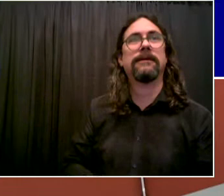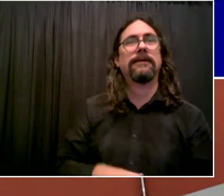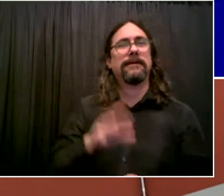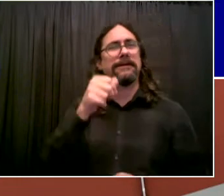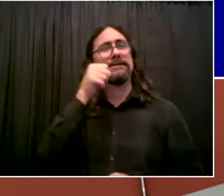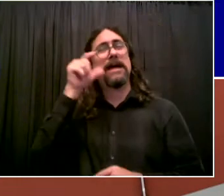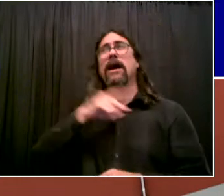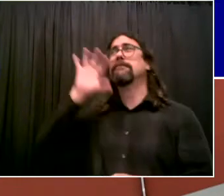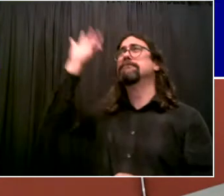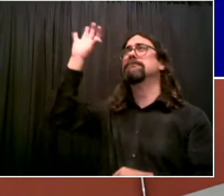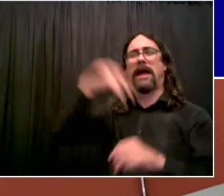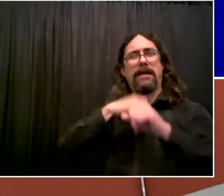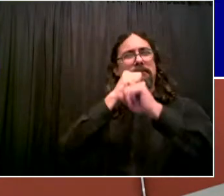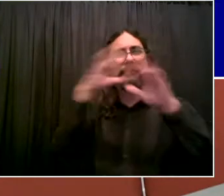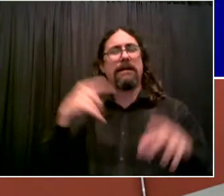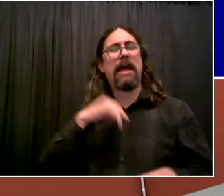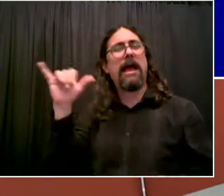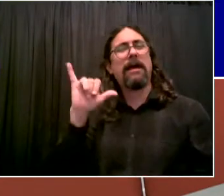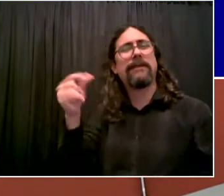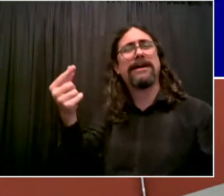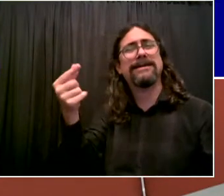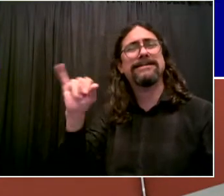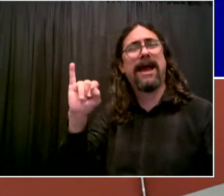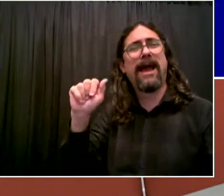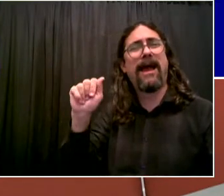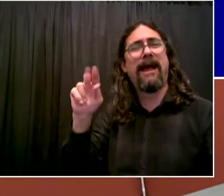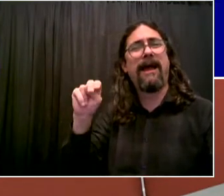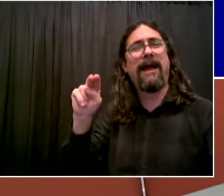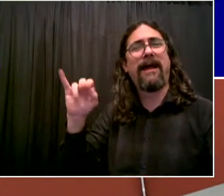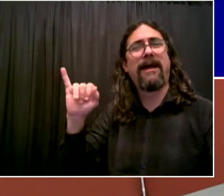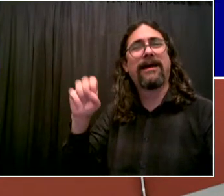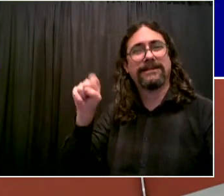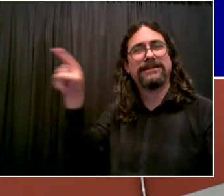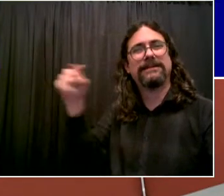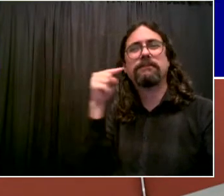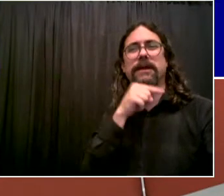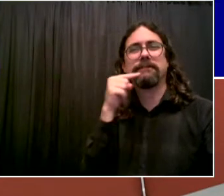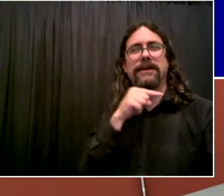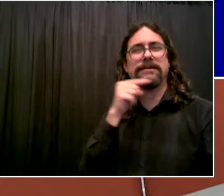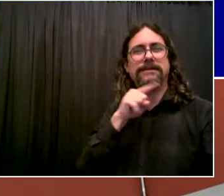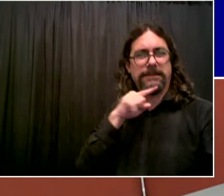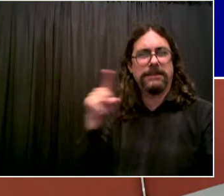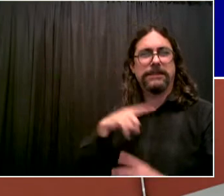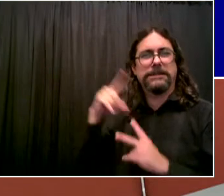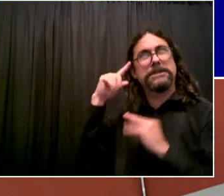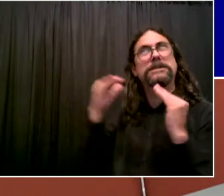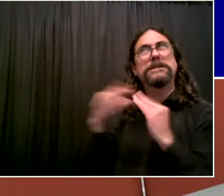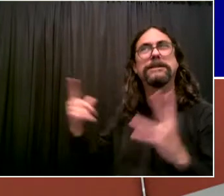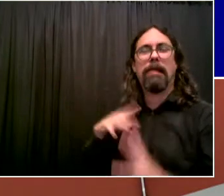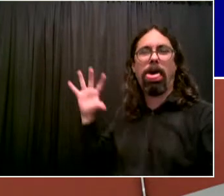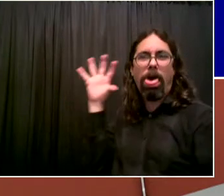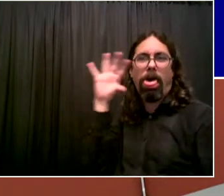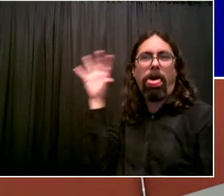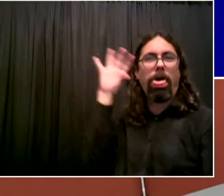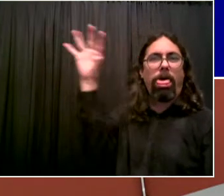IF YOU WANT TO MISS A FREE THROW THINK ABOUT IT A LONG TIME. I JUST WENT AND DID IT, NO